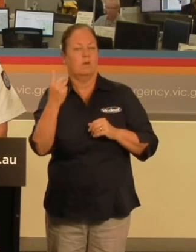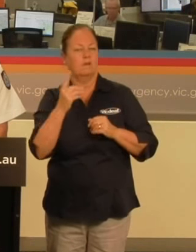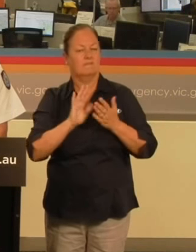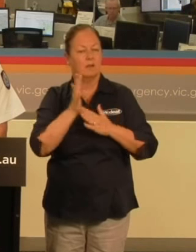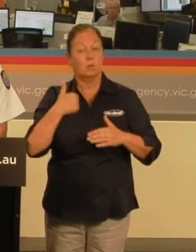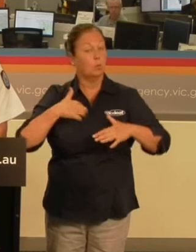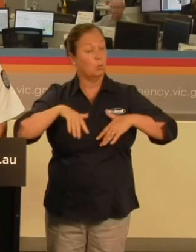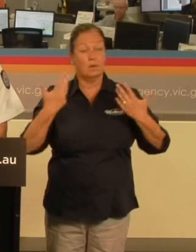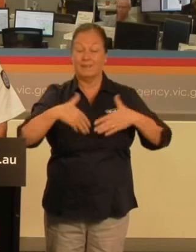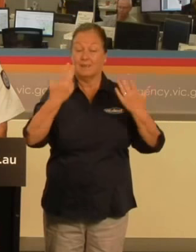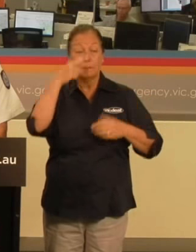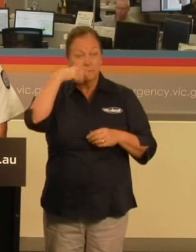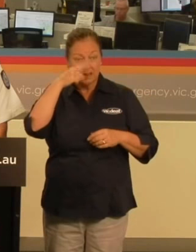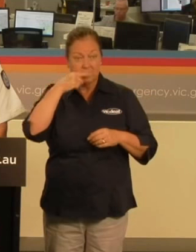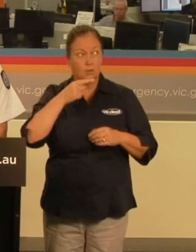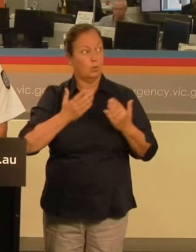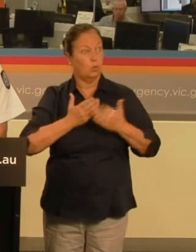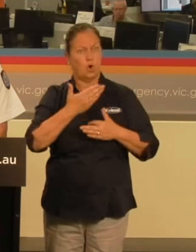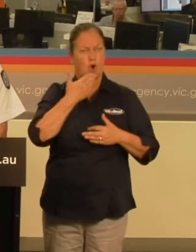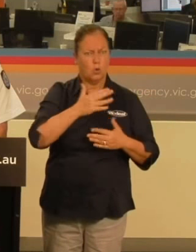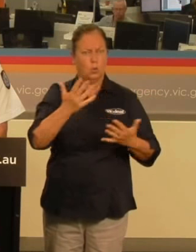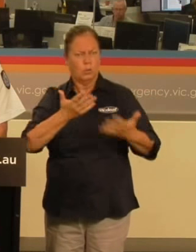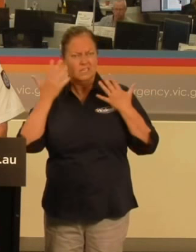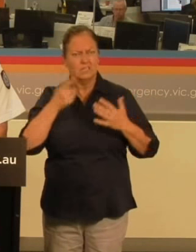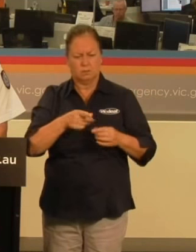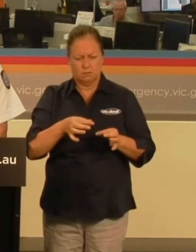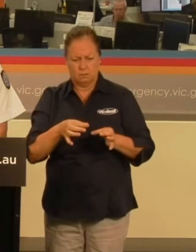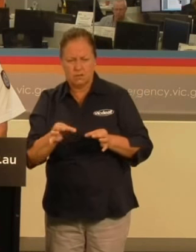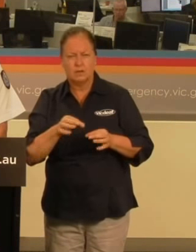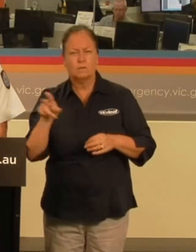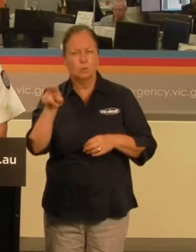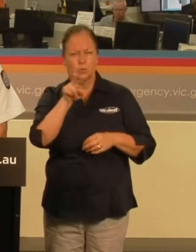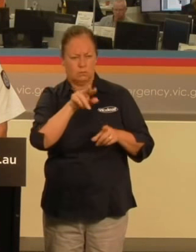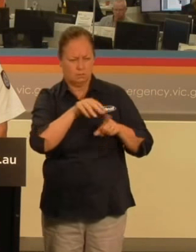fire in these conditions and if anyone sees suspicious behaviour particularly